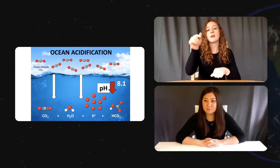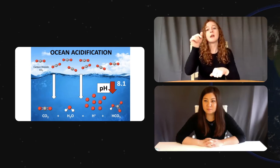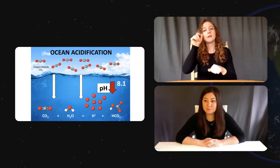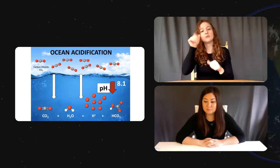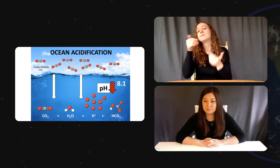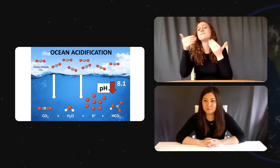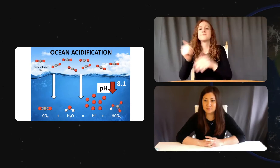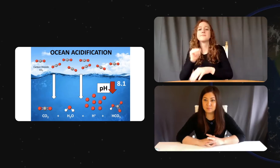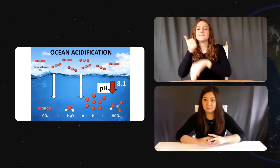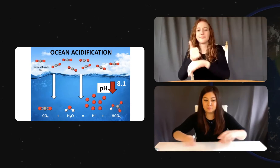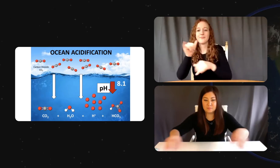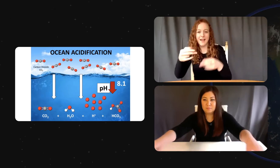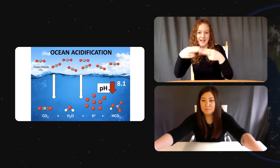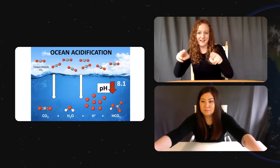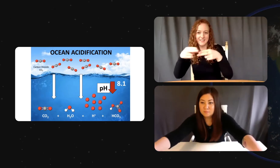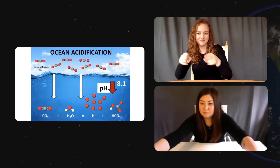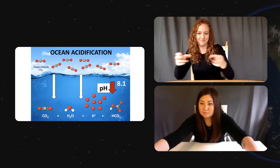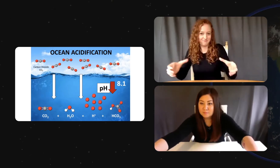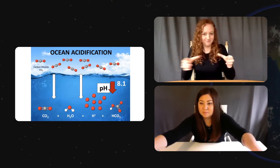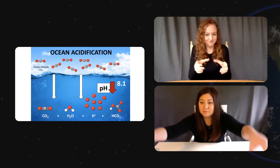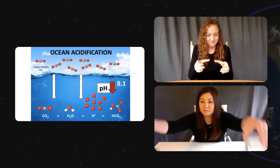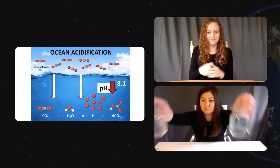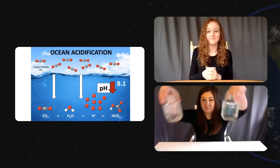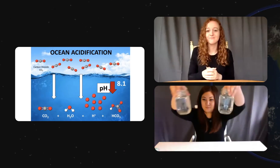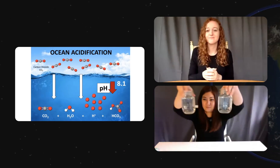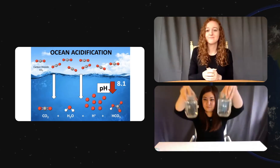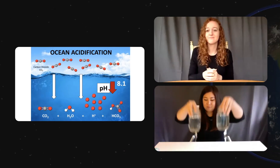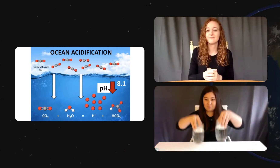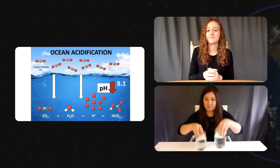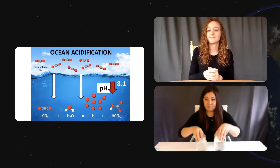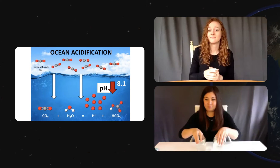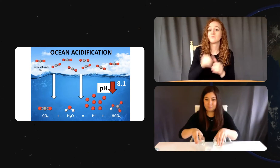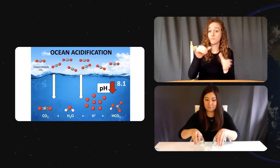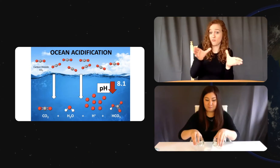Alicia will set up an experiment here.